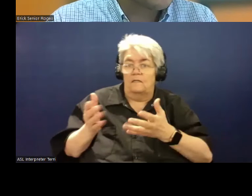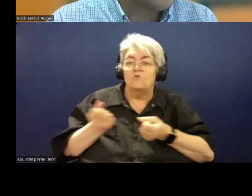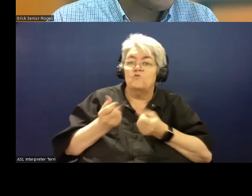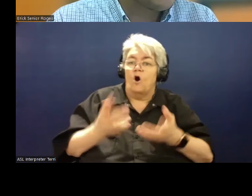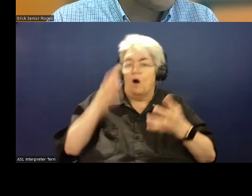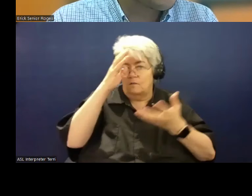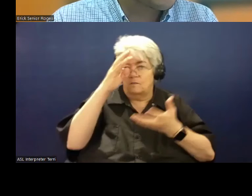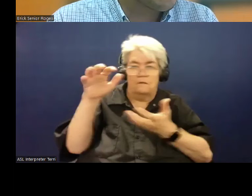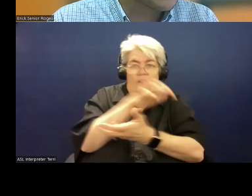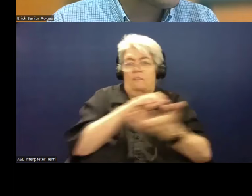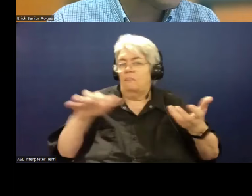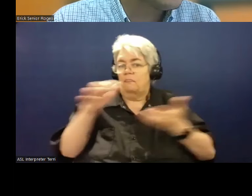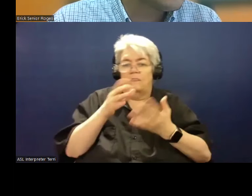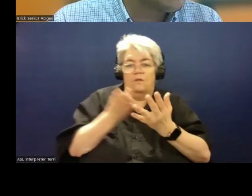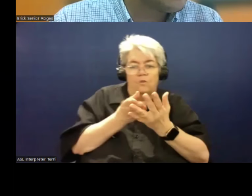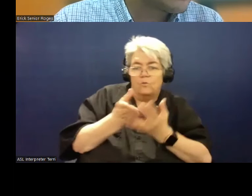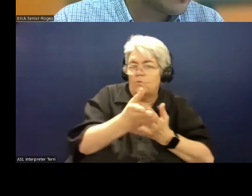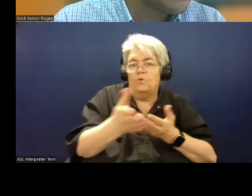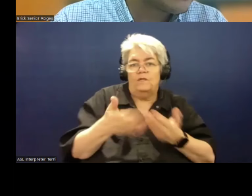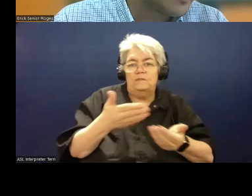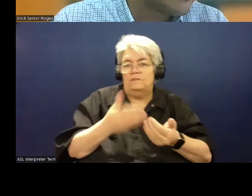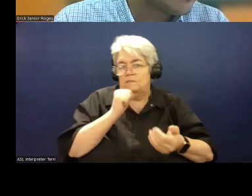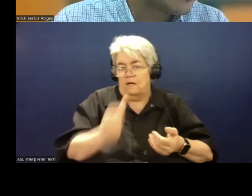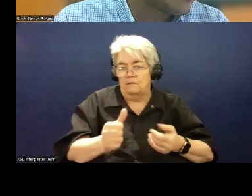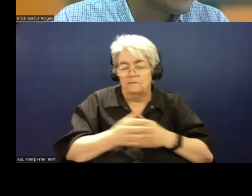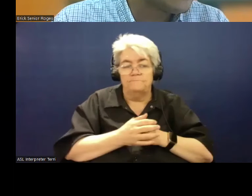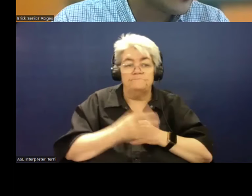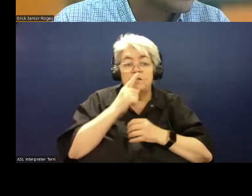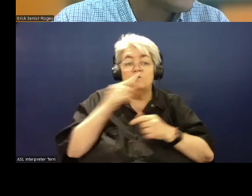IF YOU CAN GO BACK TO THE PREVIOUS SLIDE FOR SOMEONE SECOND.